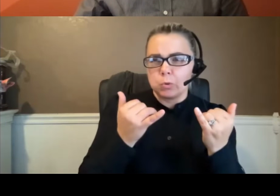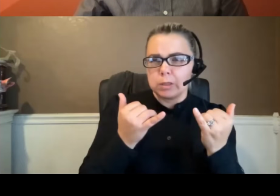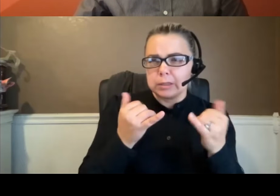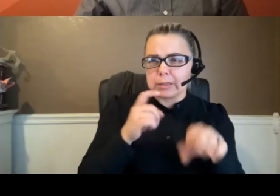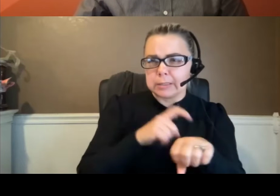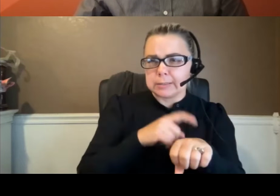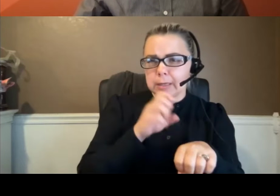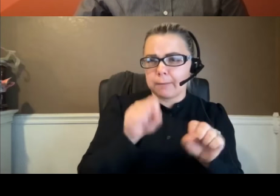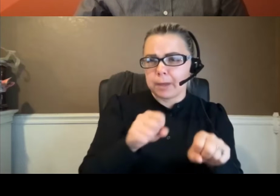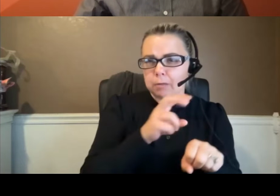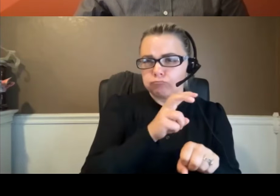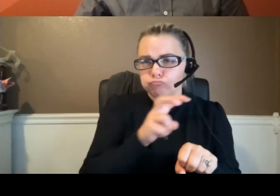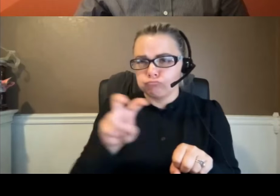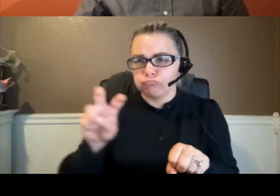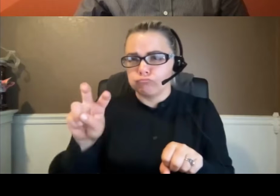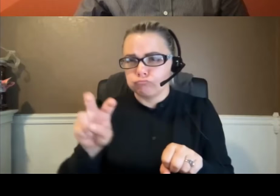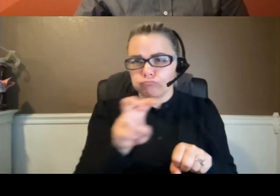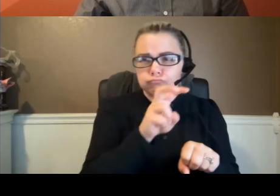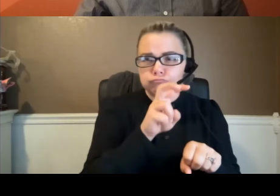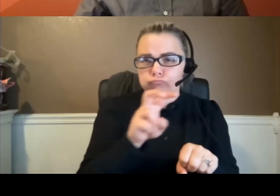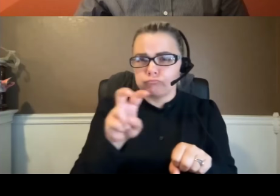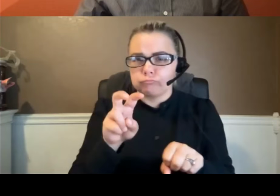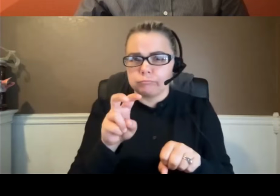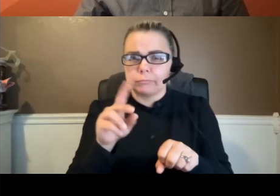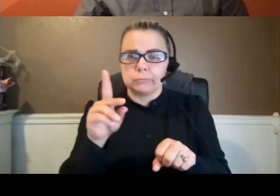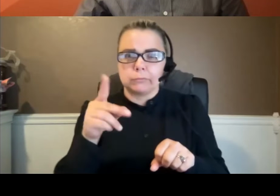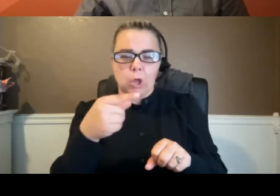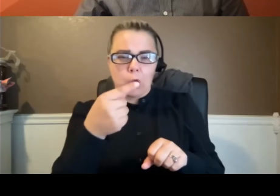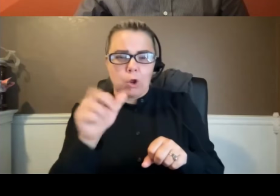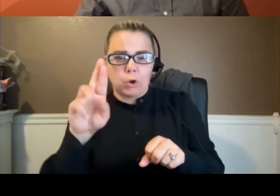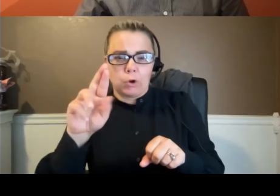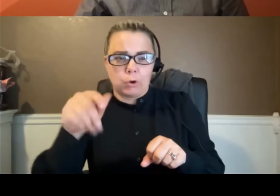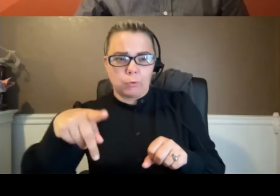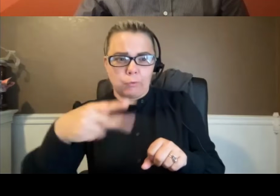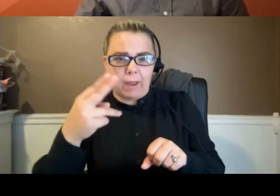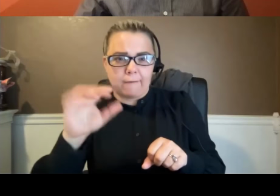[Screen reader]: Graphic. Plot areas section [Screen reader user]: And then I can type once I pick which